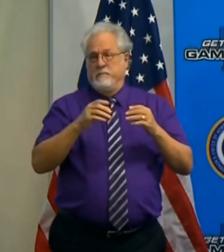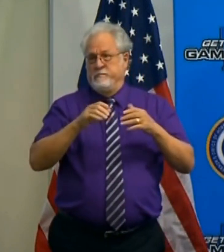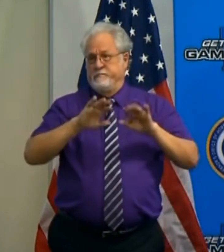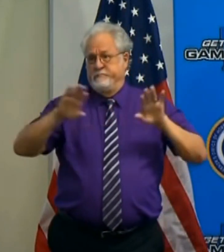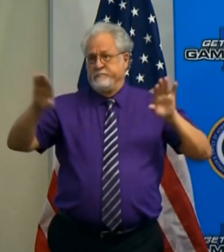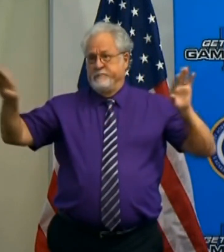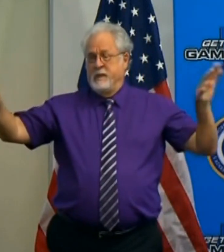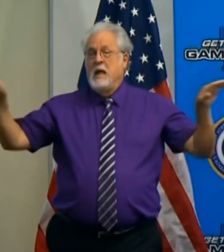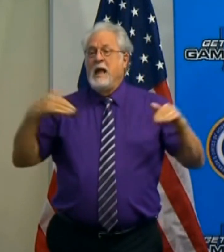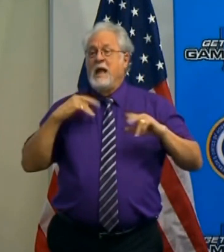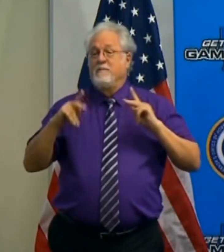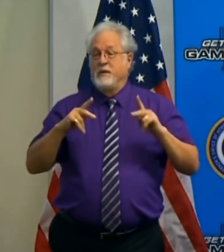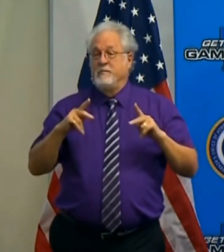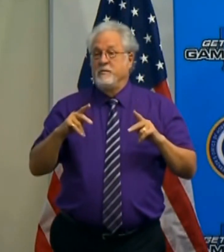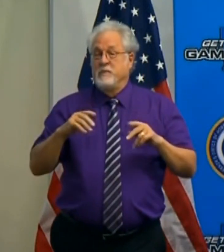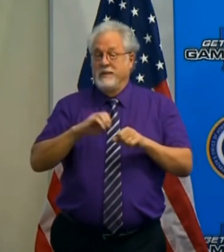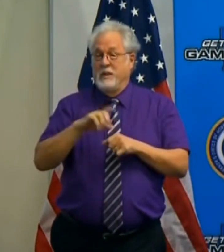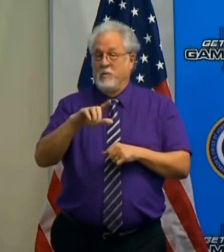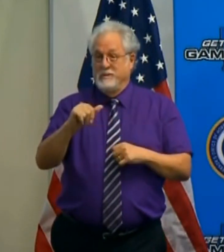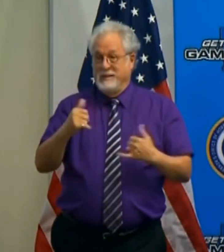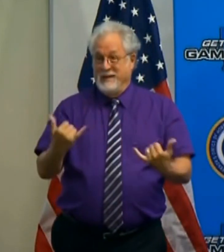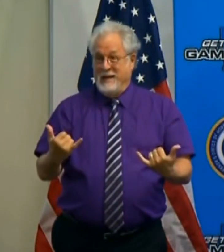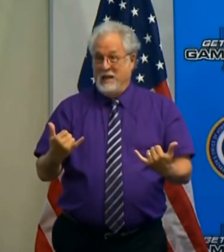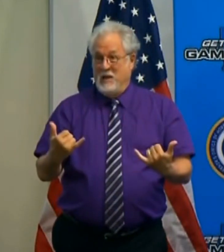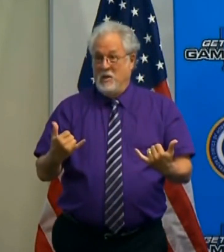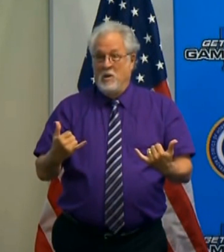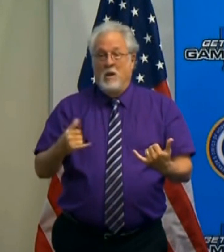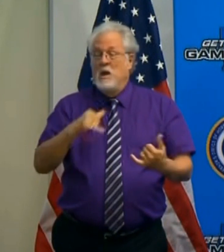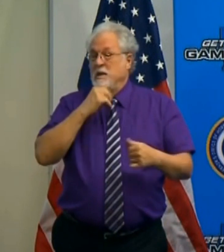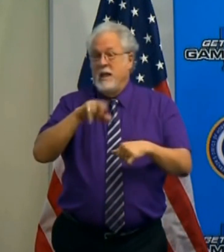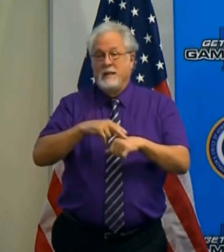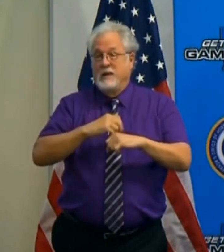we have people on the ground in louisiana now not national guard